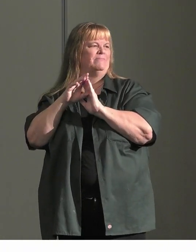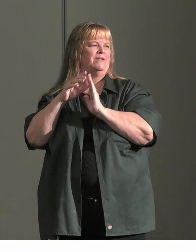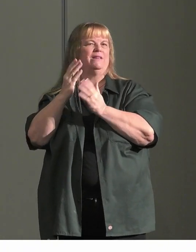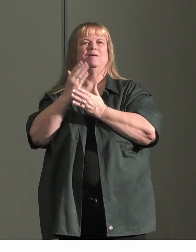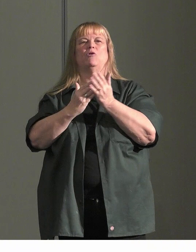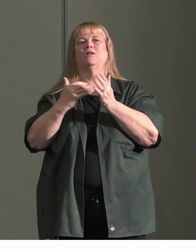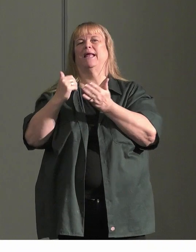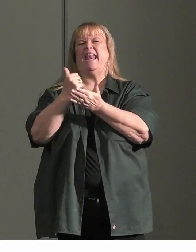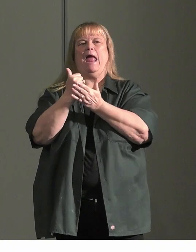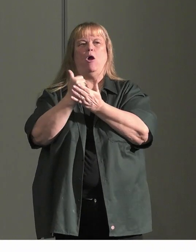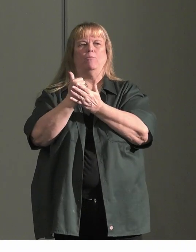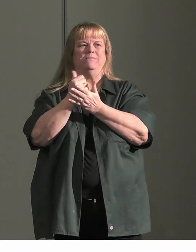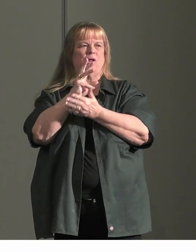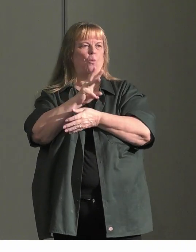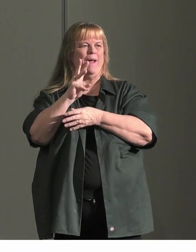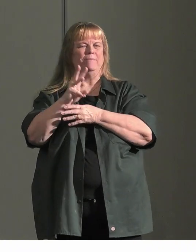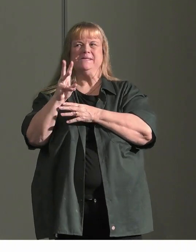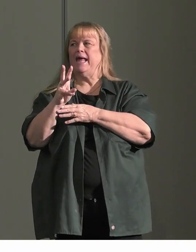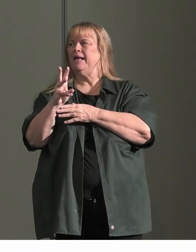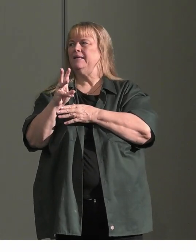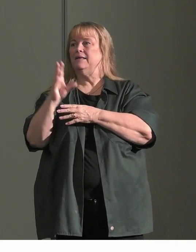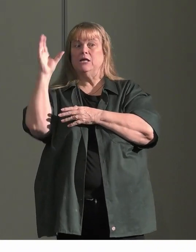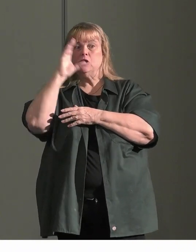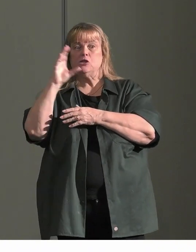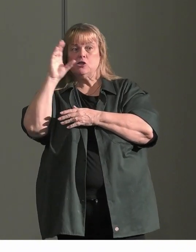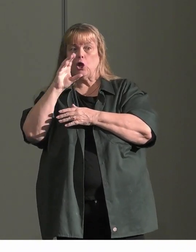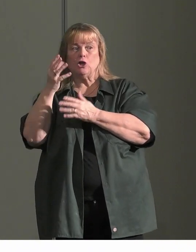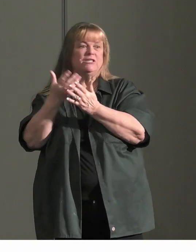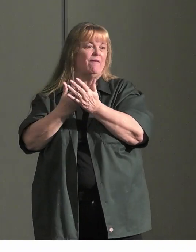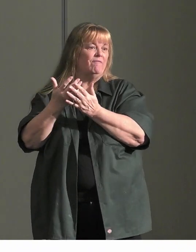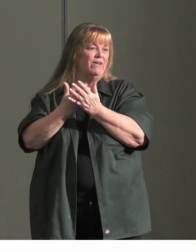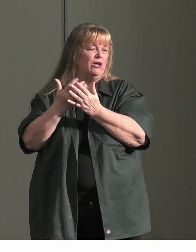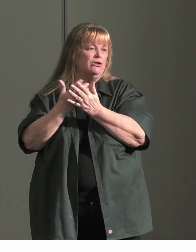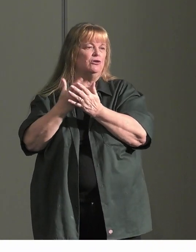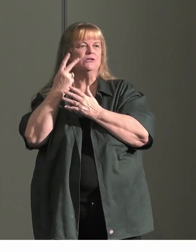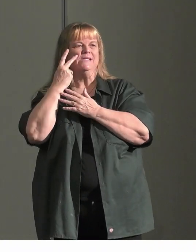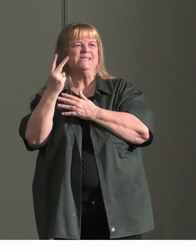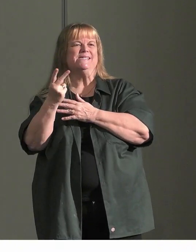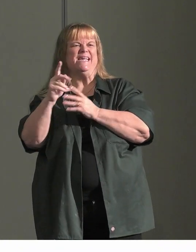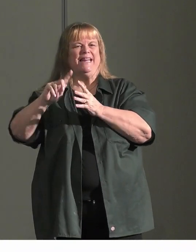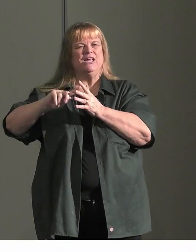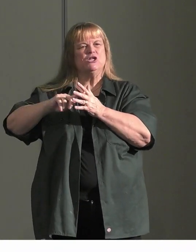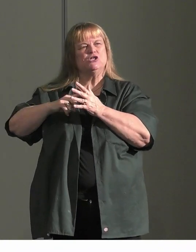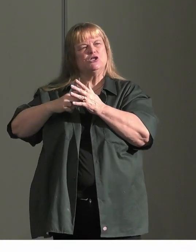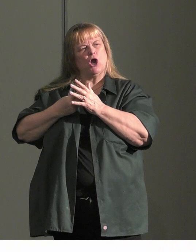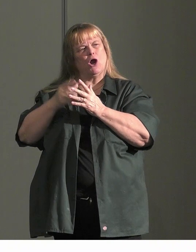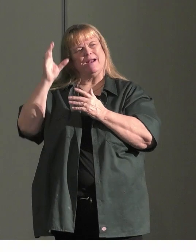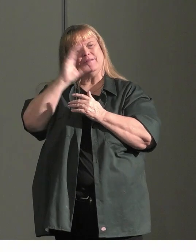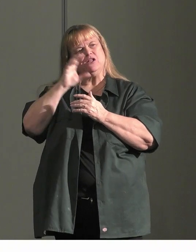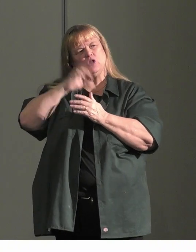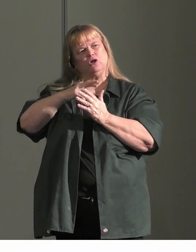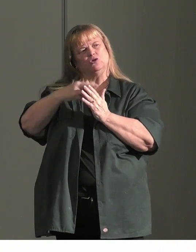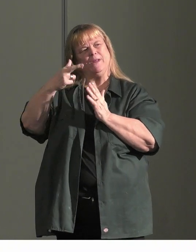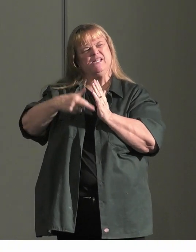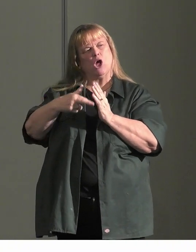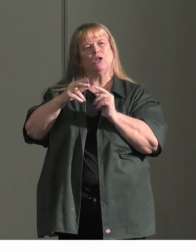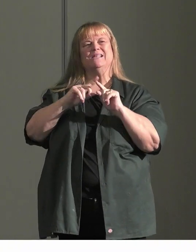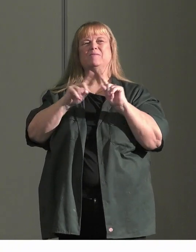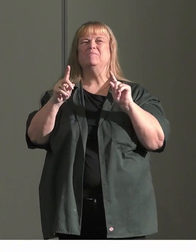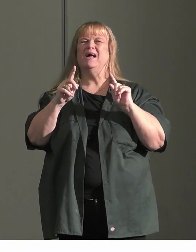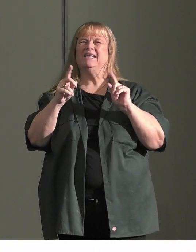website that features the search. Filters you see the start of the search results. It is small you